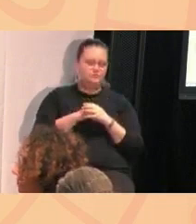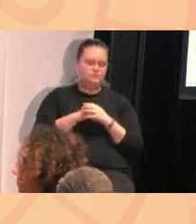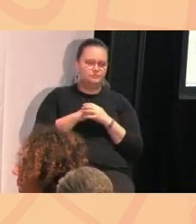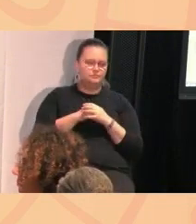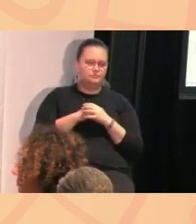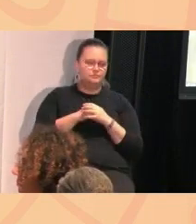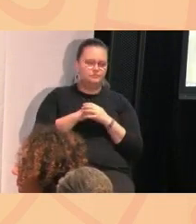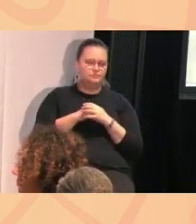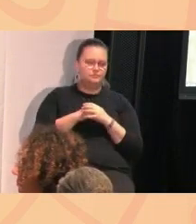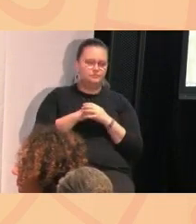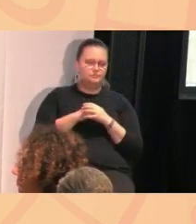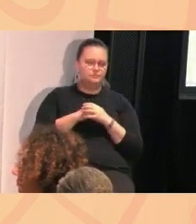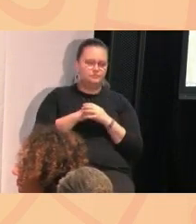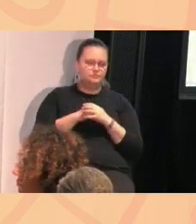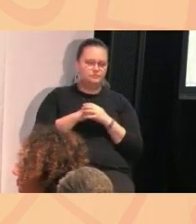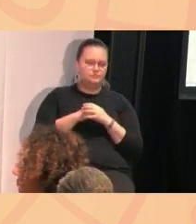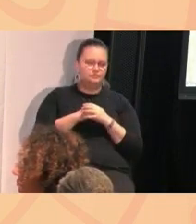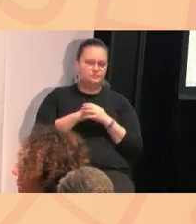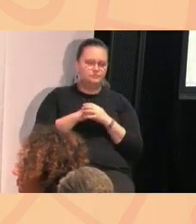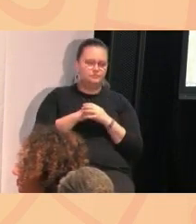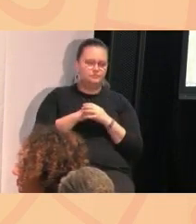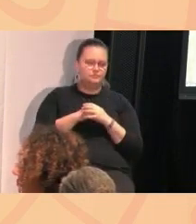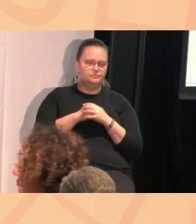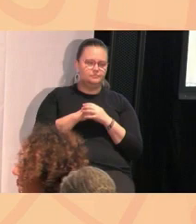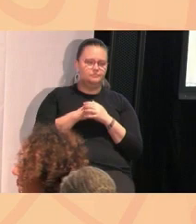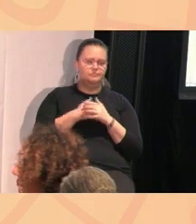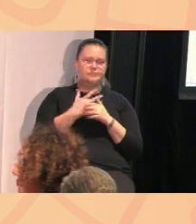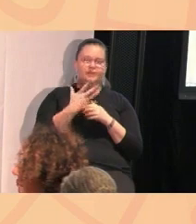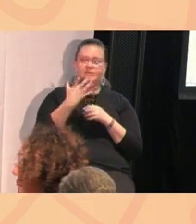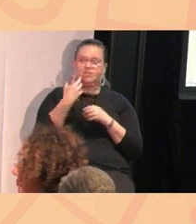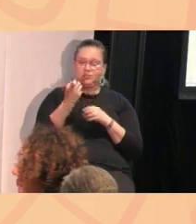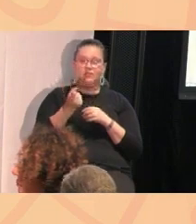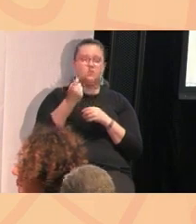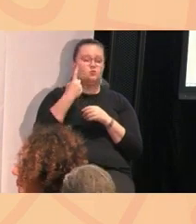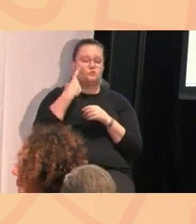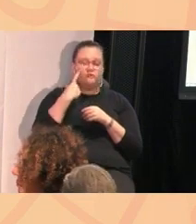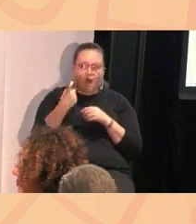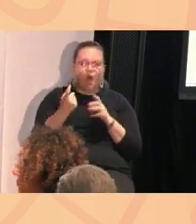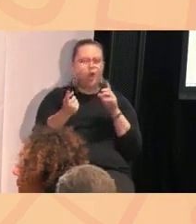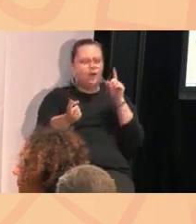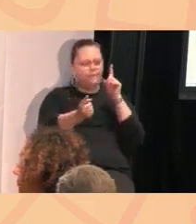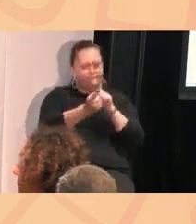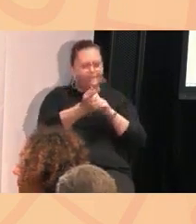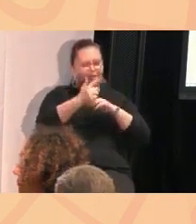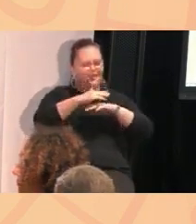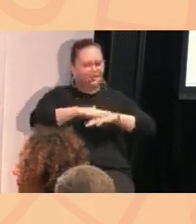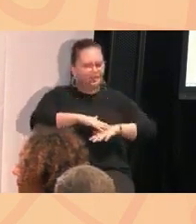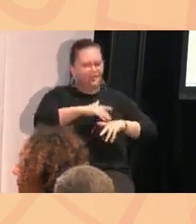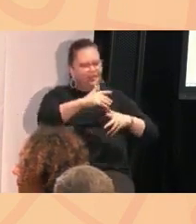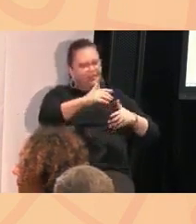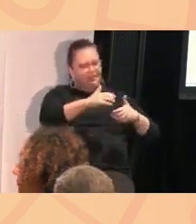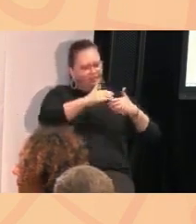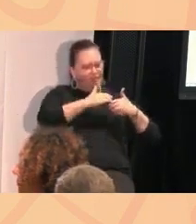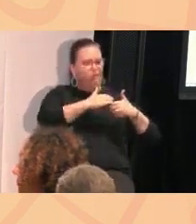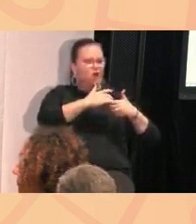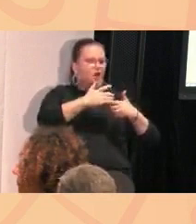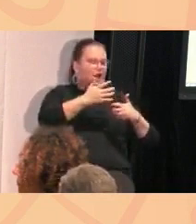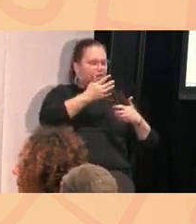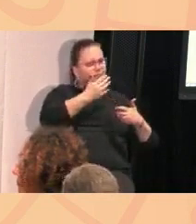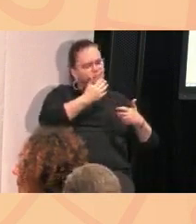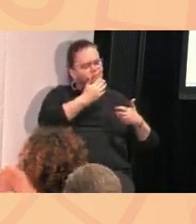For me, some of what was most challenging was having to find